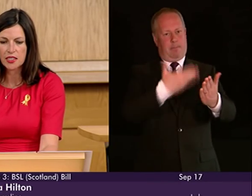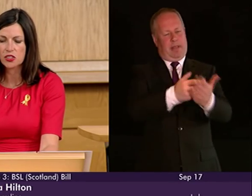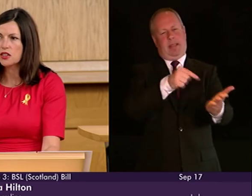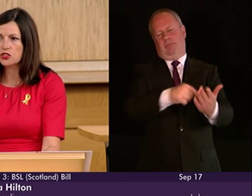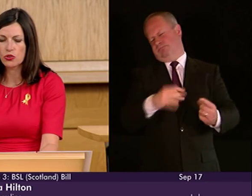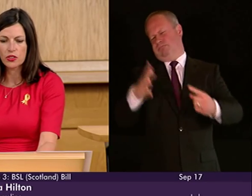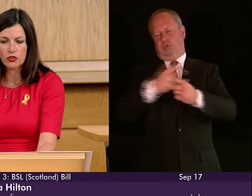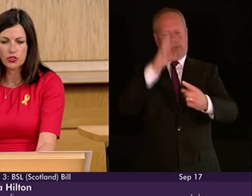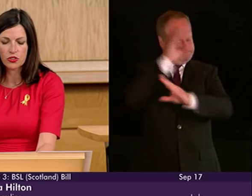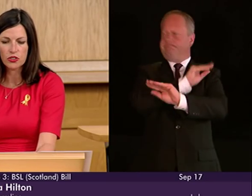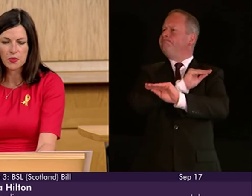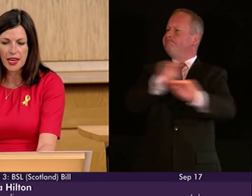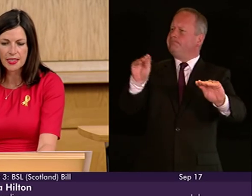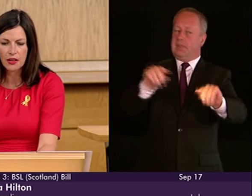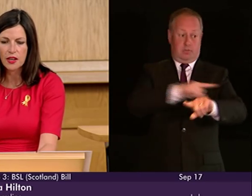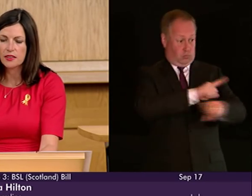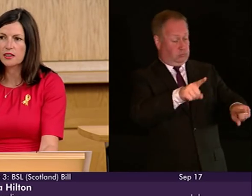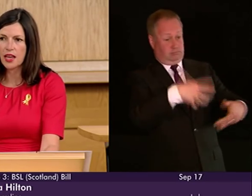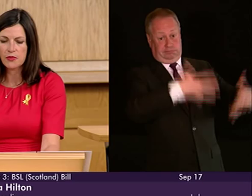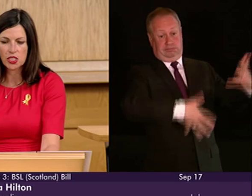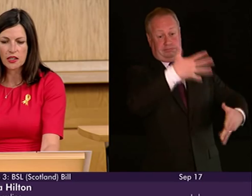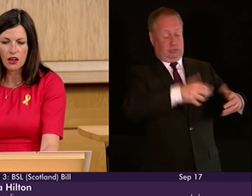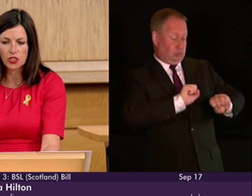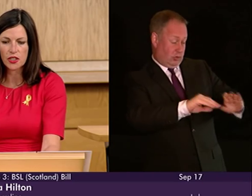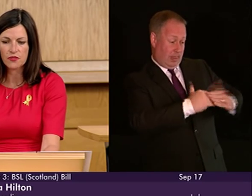message to those who use British Sign Language that their language and culture